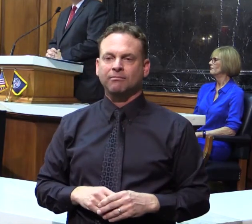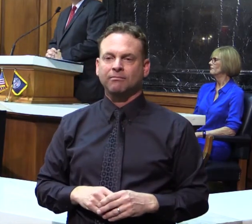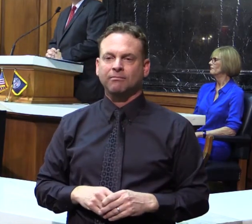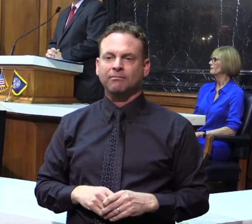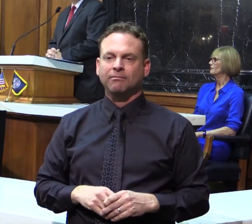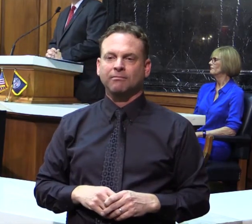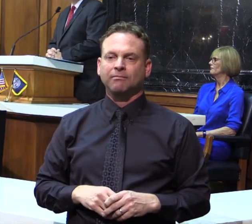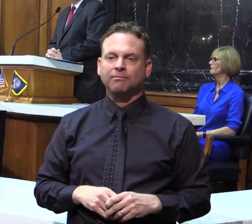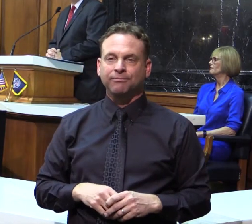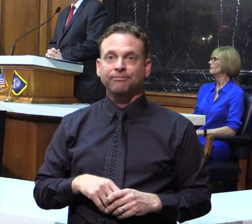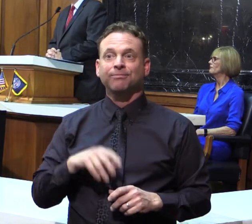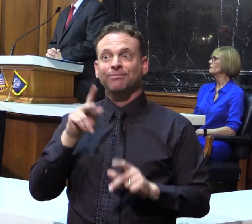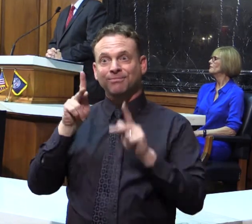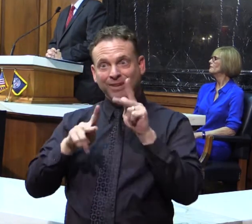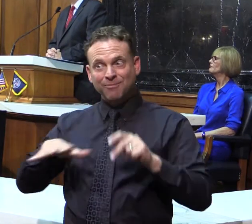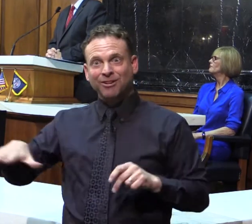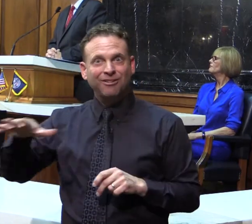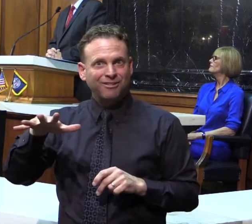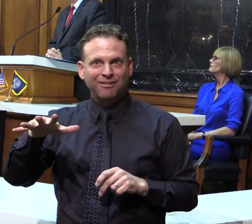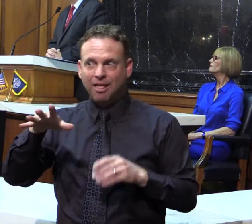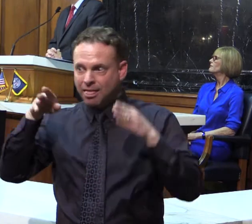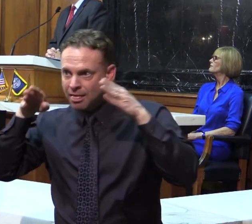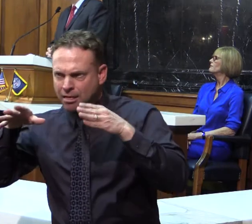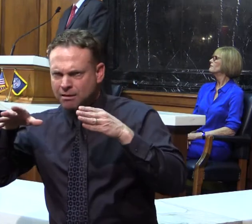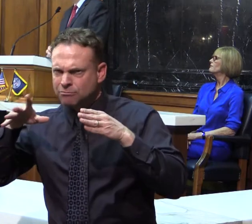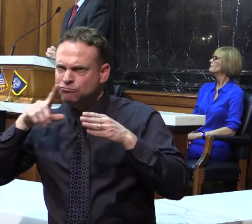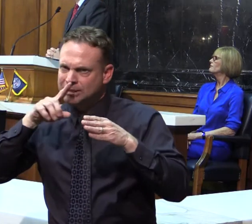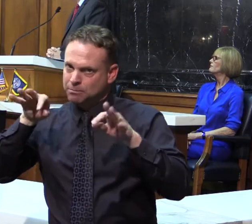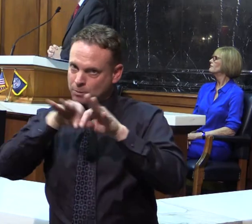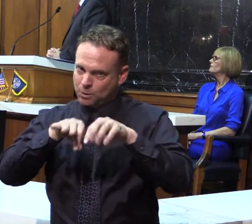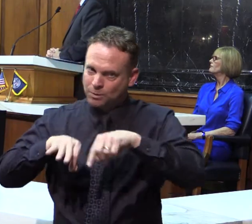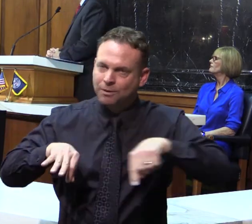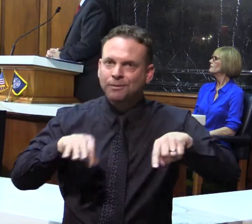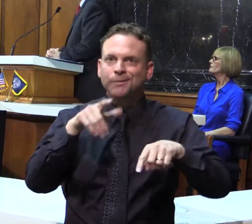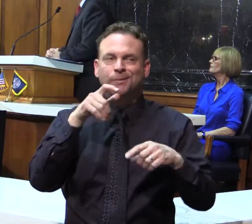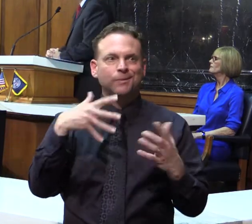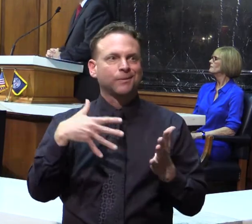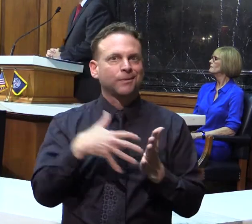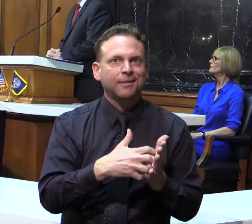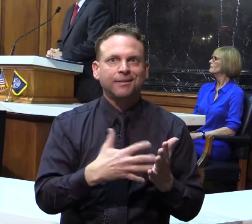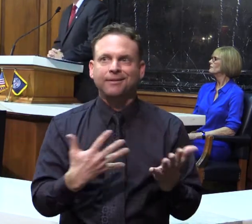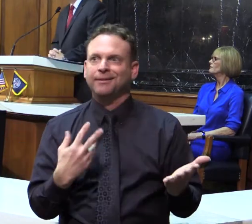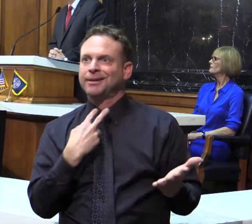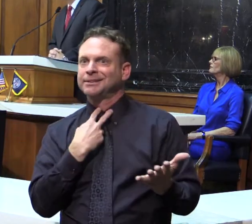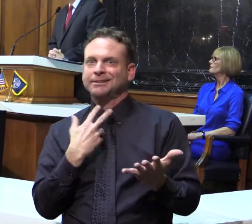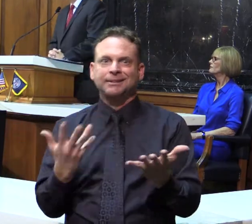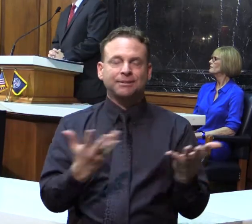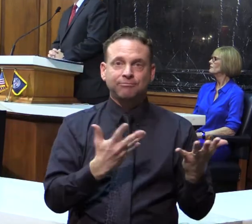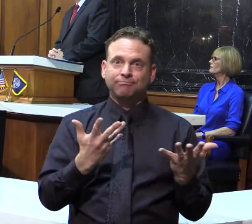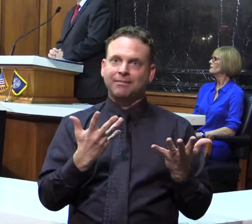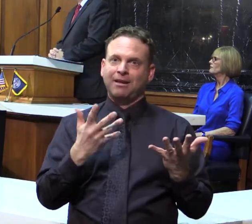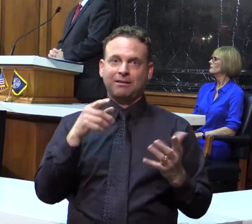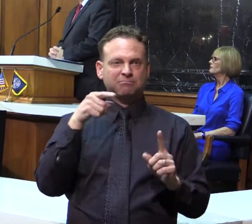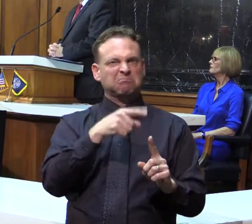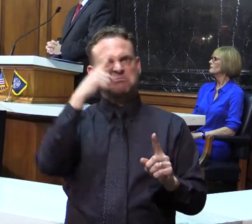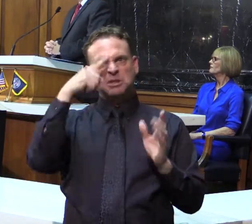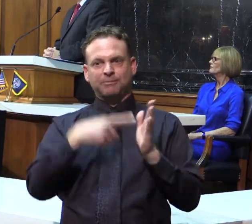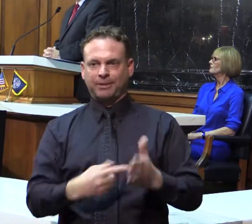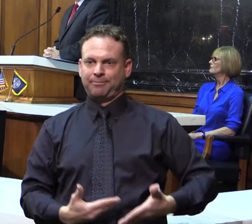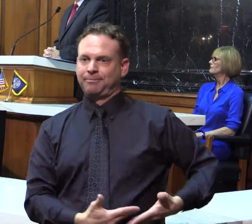Despite focused efforts, Indiana’s infant mortality rate is unacceptable.